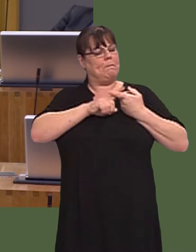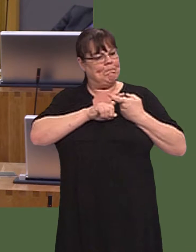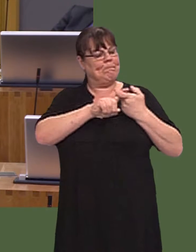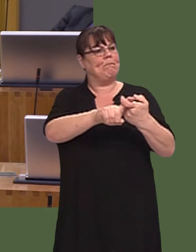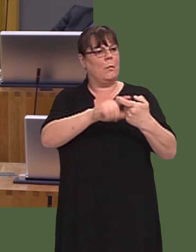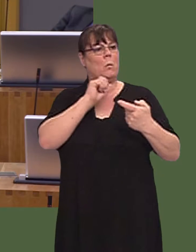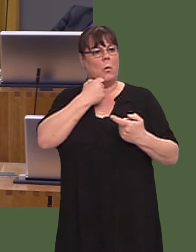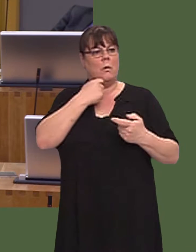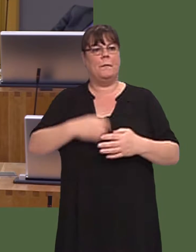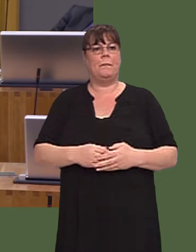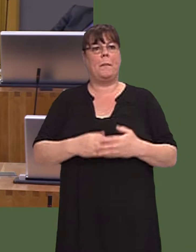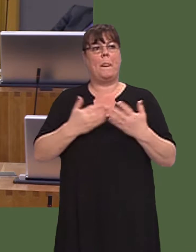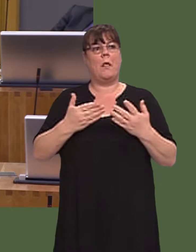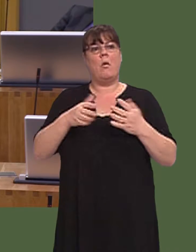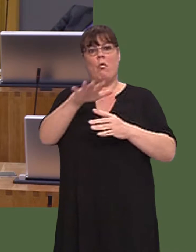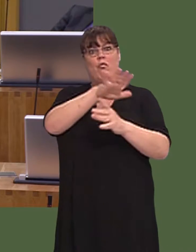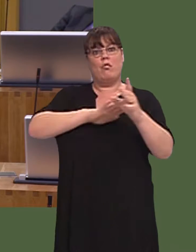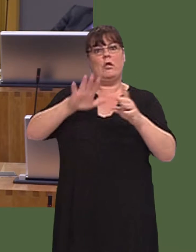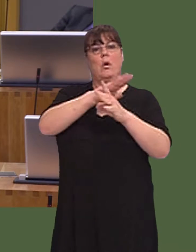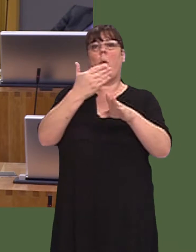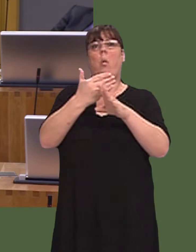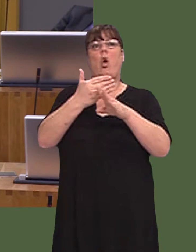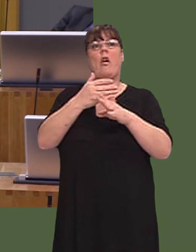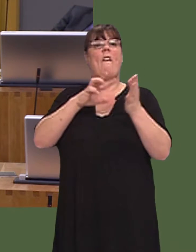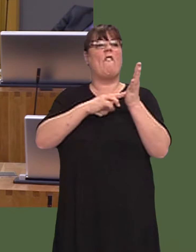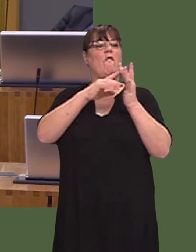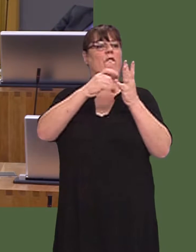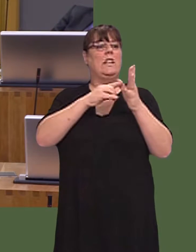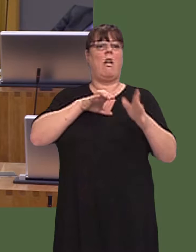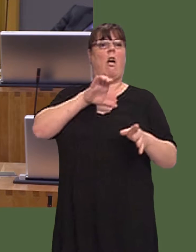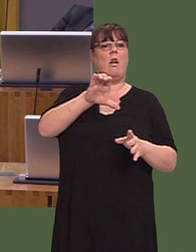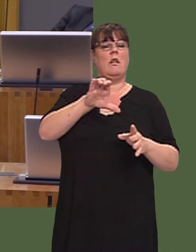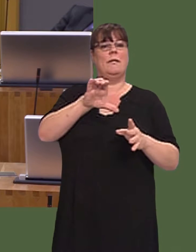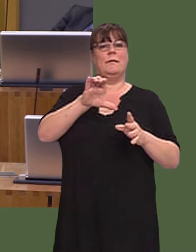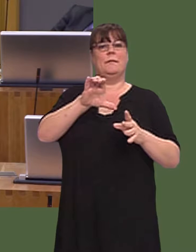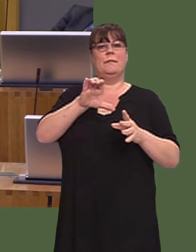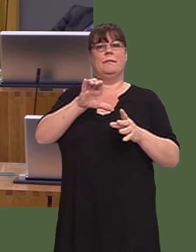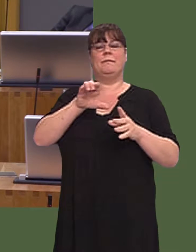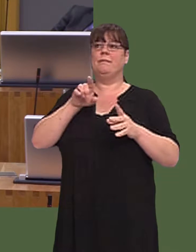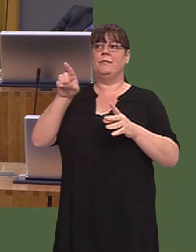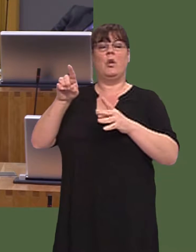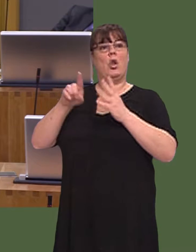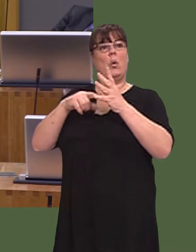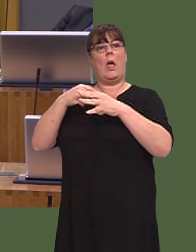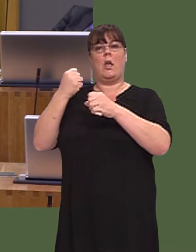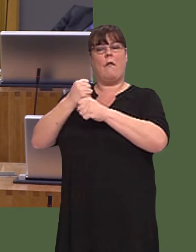I have to say, with regard to the issue of regional work visas, it is an issue that the UK Government has not shut the door on.